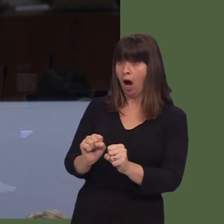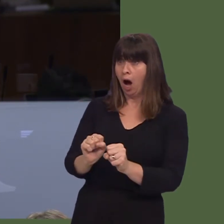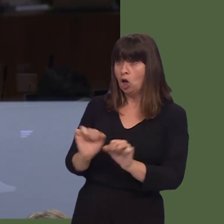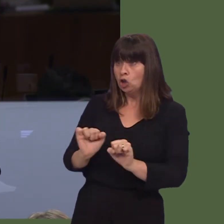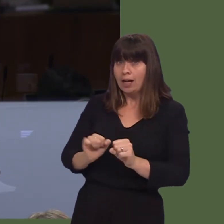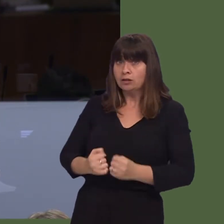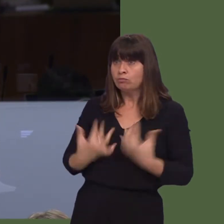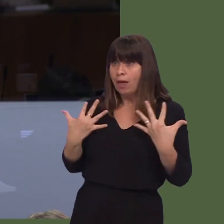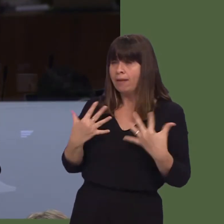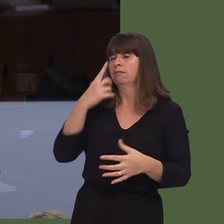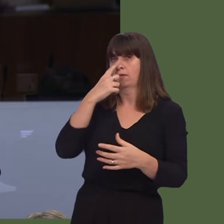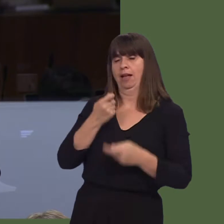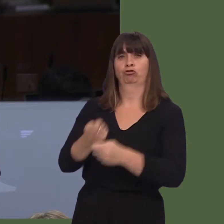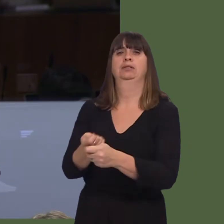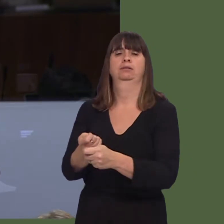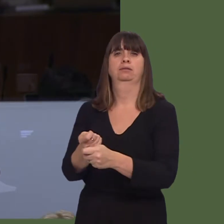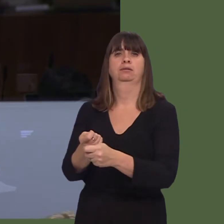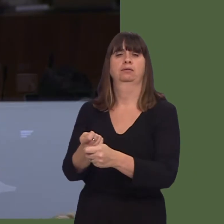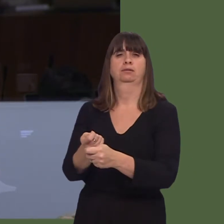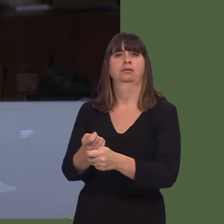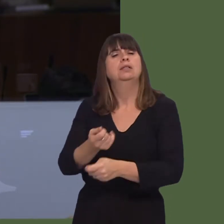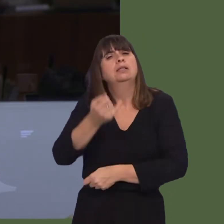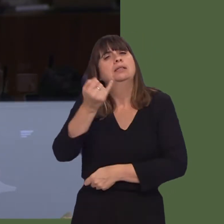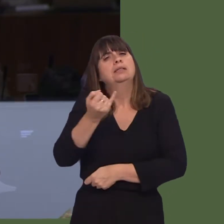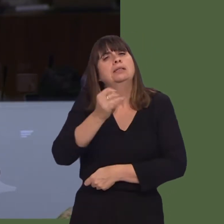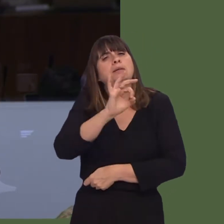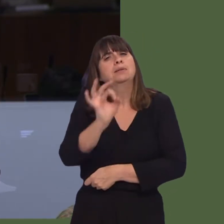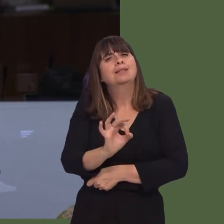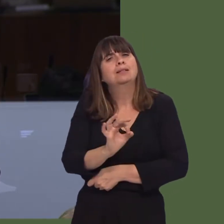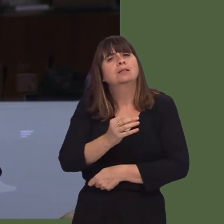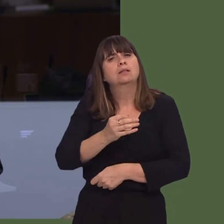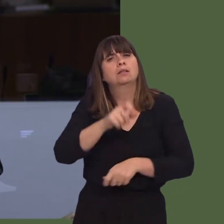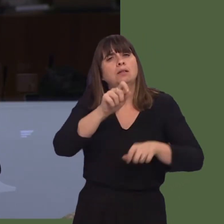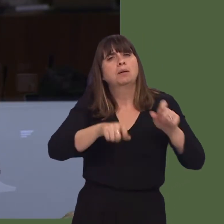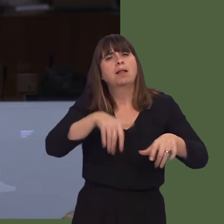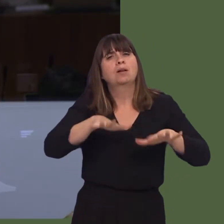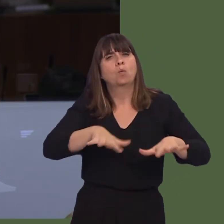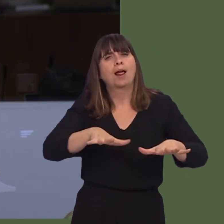However, only 16 per cent of patients in Wales are diagnosed at stage 1.